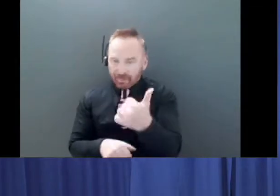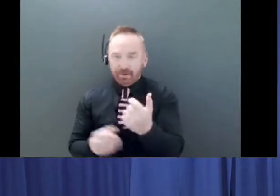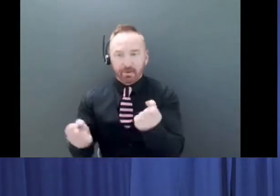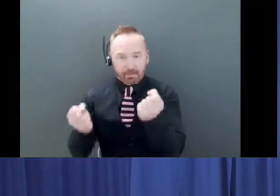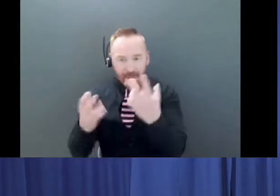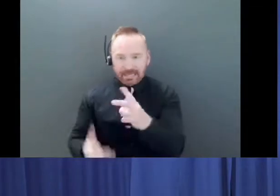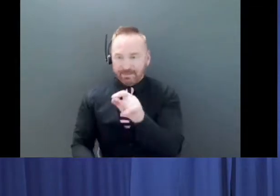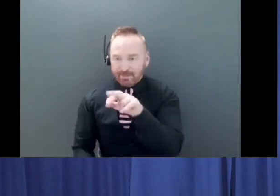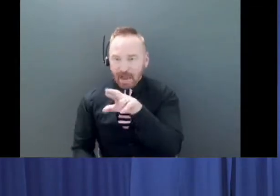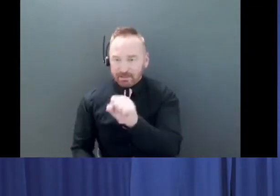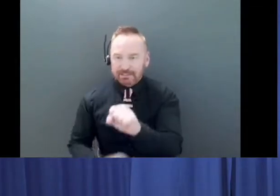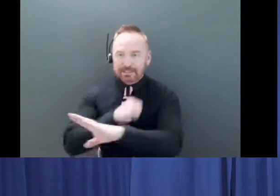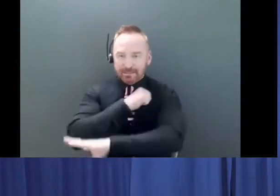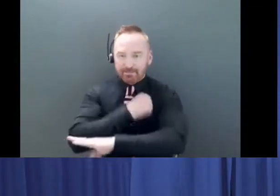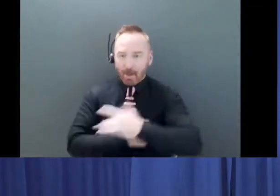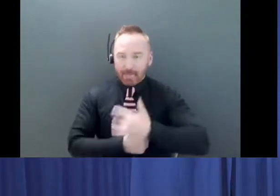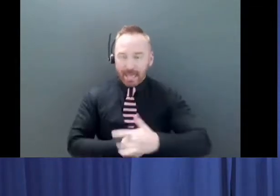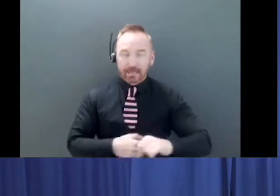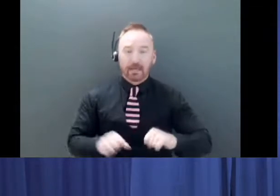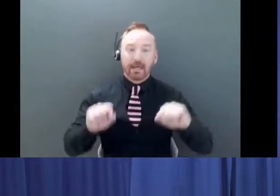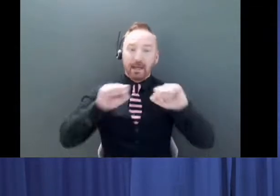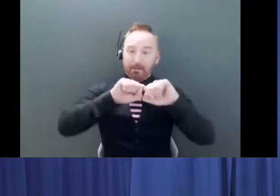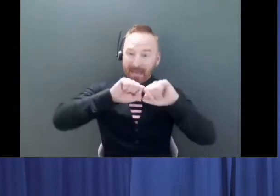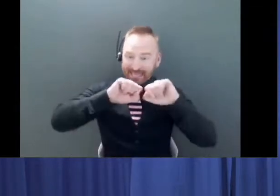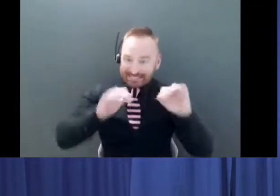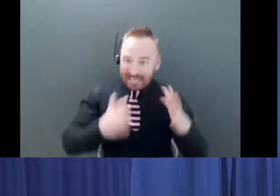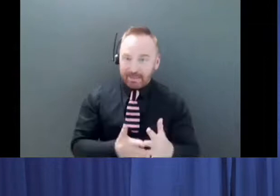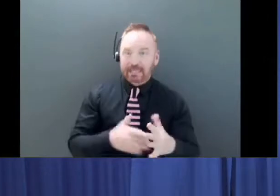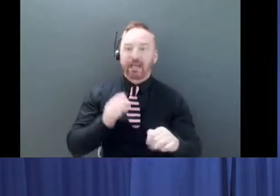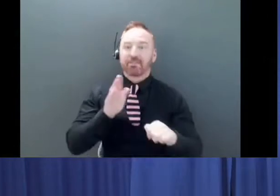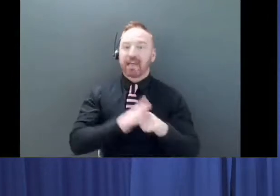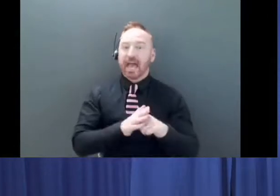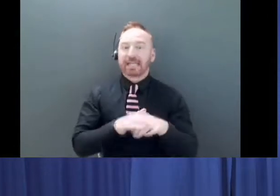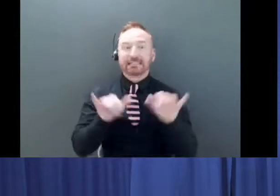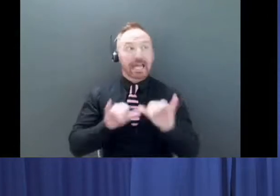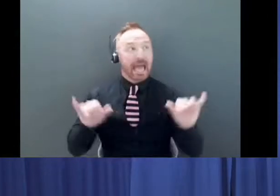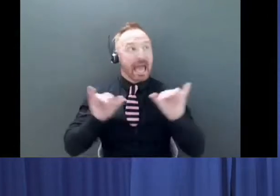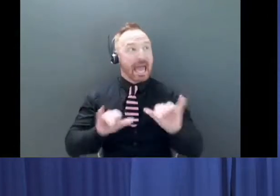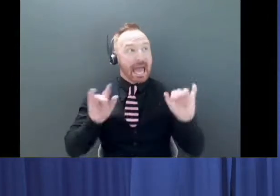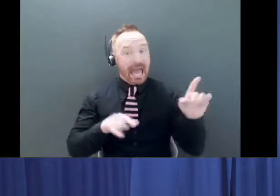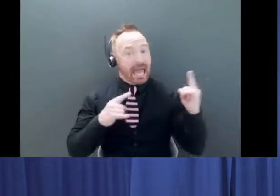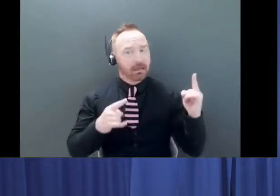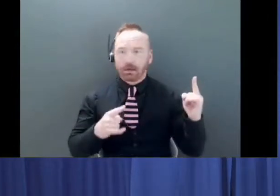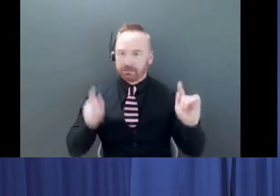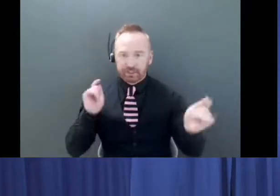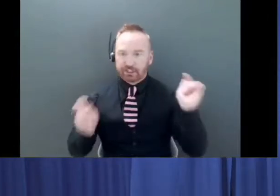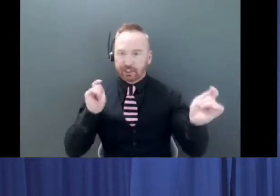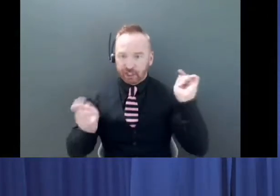The pandemic has many twists and turns to throw at us yet. And we will likely see introductions of delta and other variants.